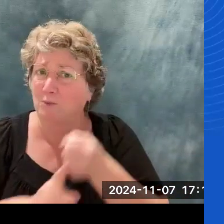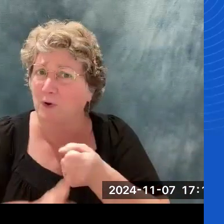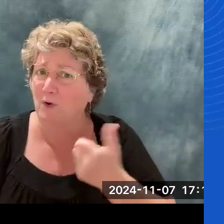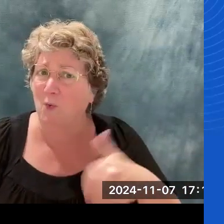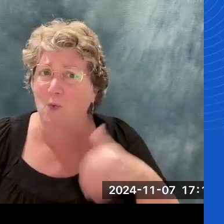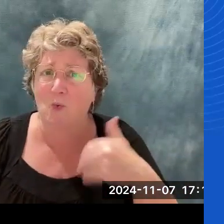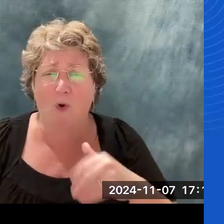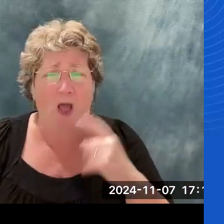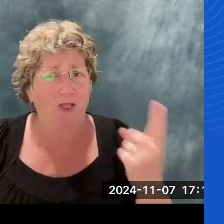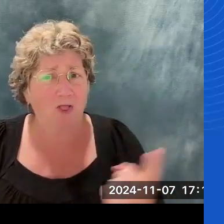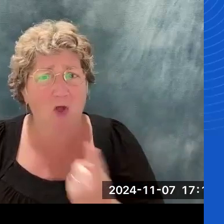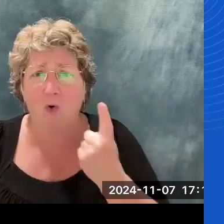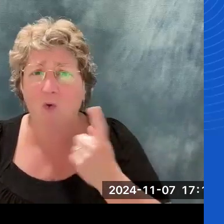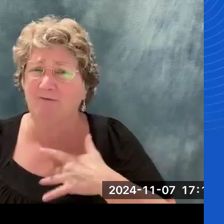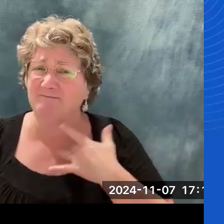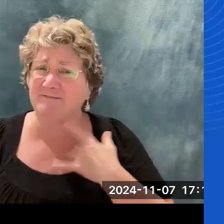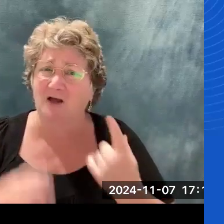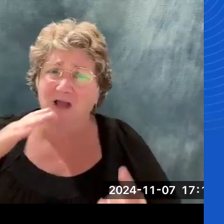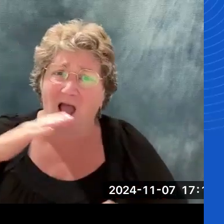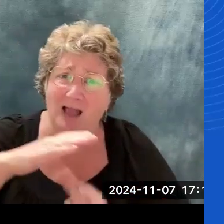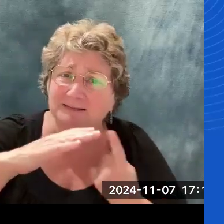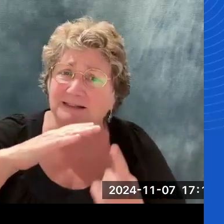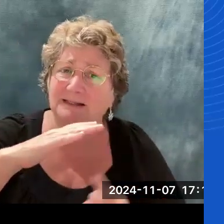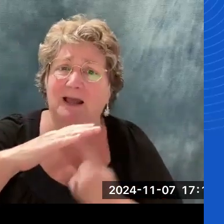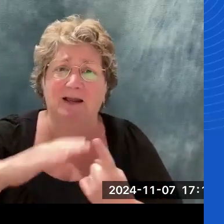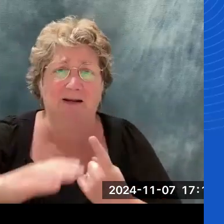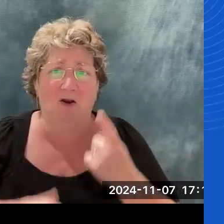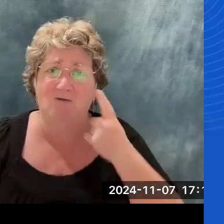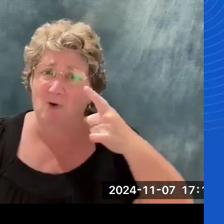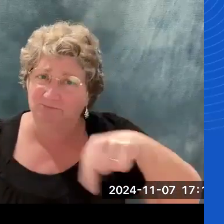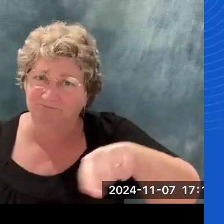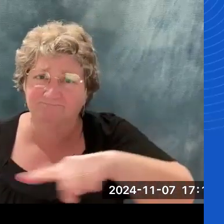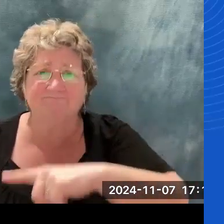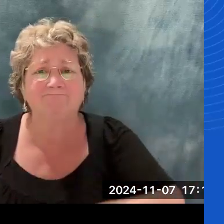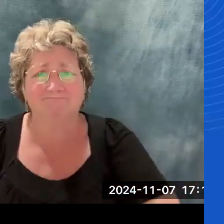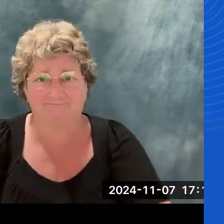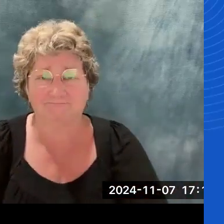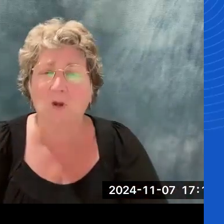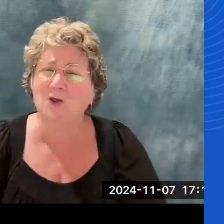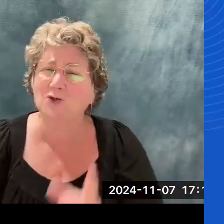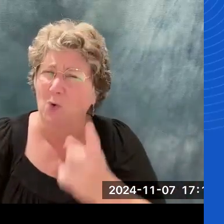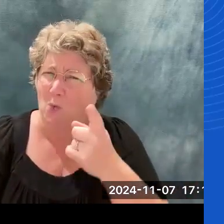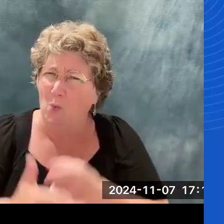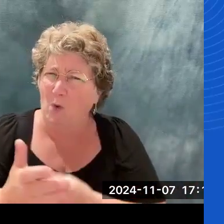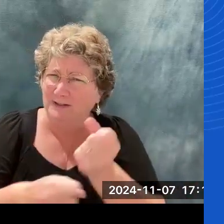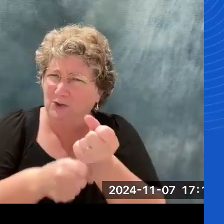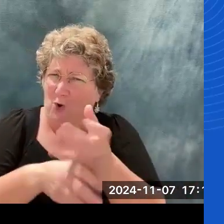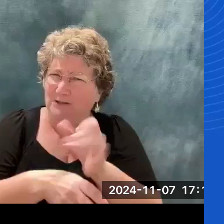So, what's causing some of the suicidal ideation and things that are going on?